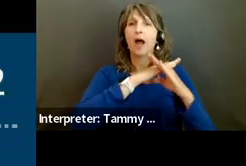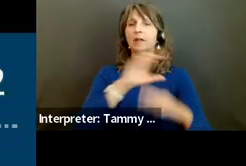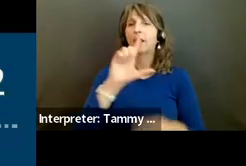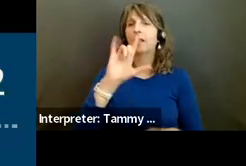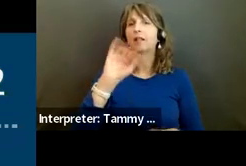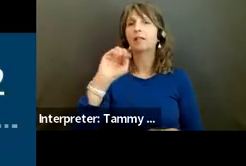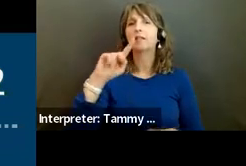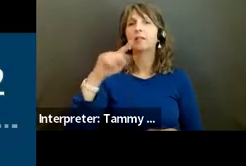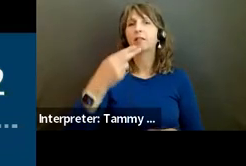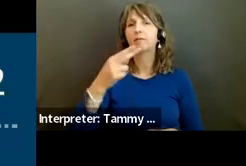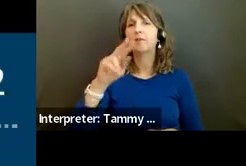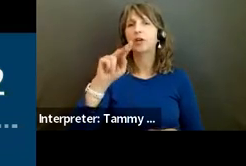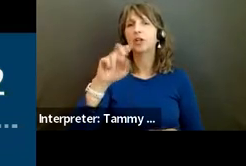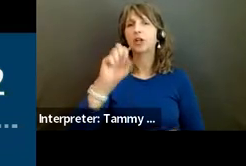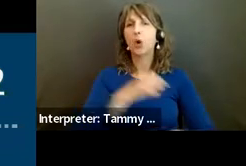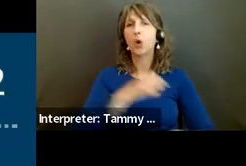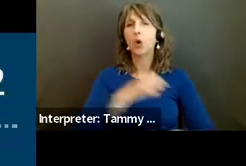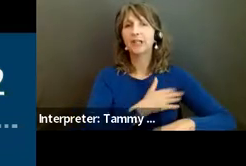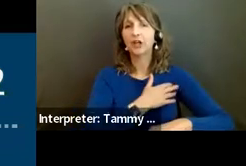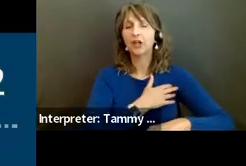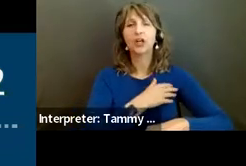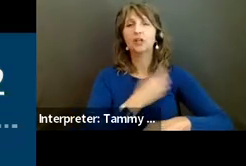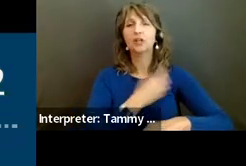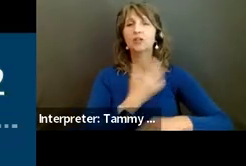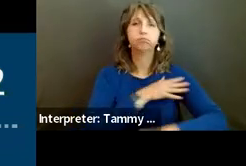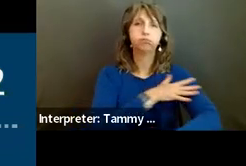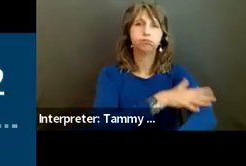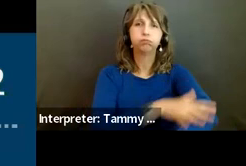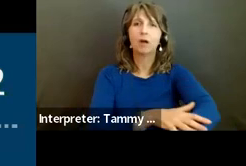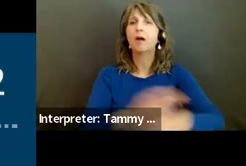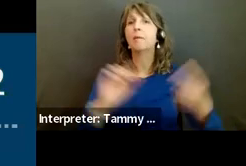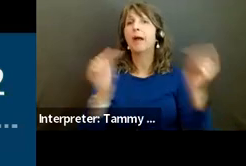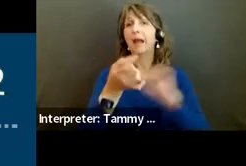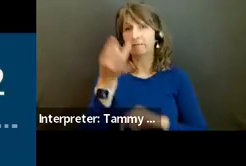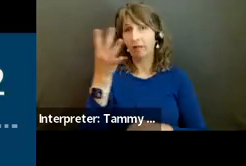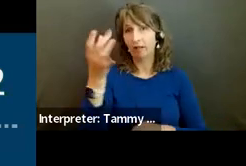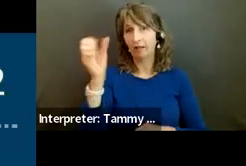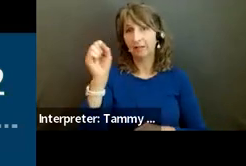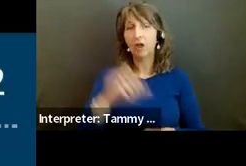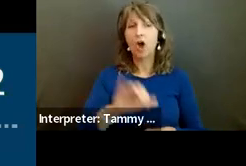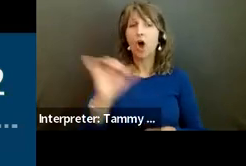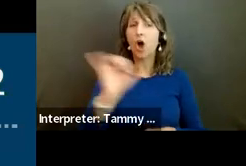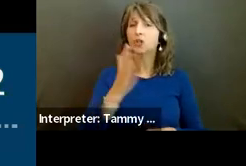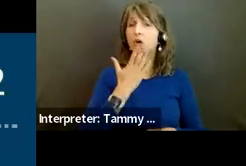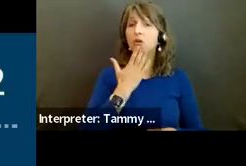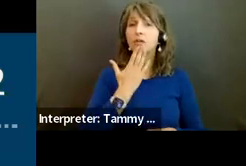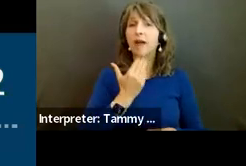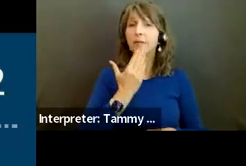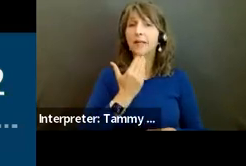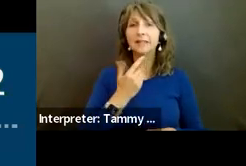that arm and it was just chronically swollen tight, very uncomfortable and yes, very painful. So I also learned that she had wildly uncontrolled diabetes wildly uncontrolled.